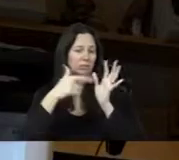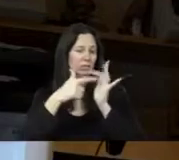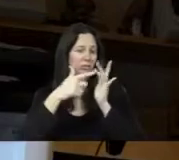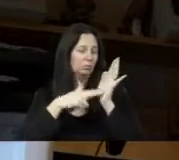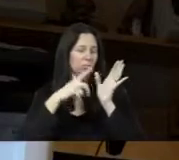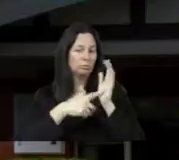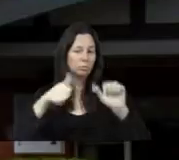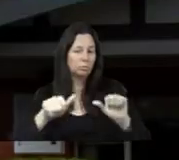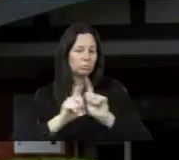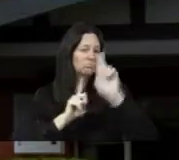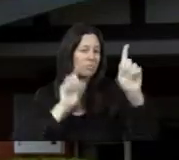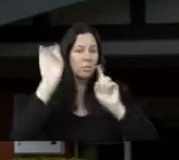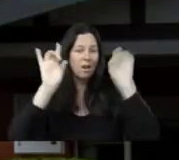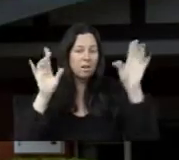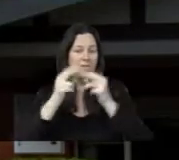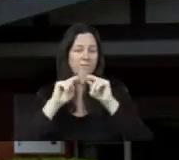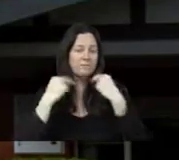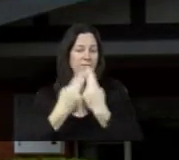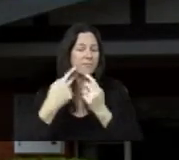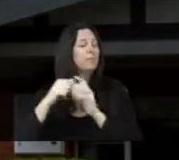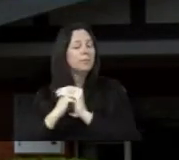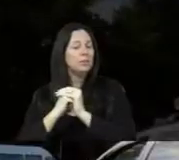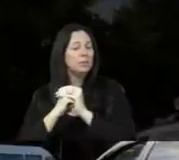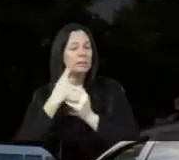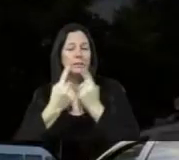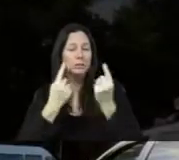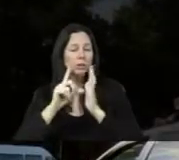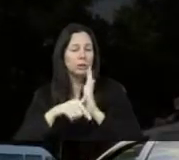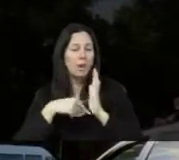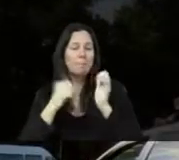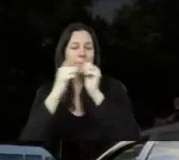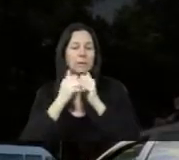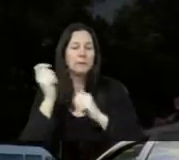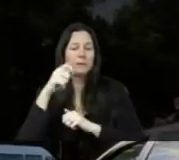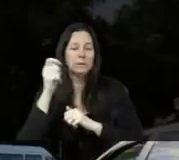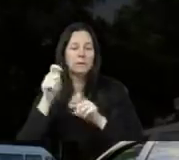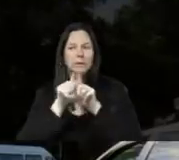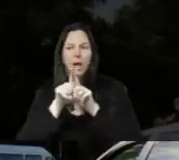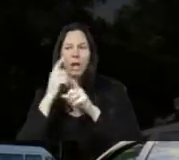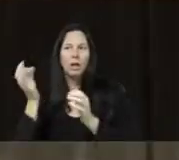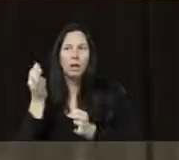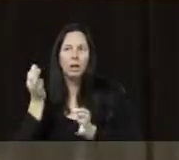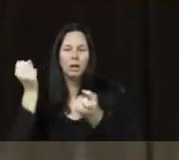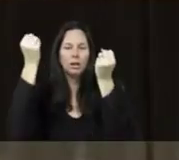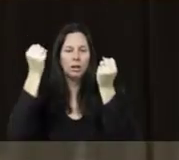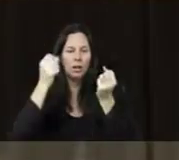You would never know what type of vehicle would turn up. And if one turned up and you couldn't get in, it made a delay.